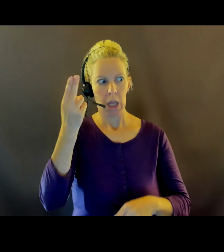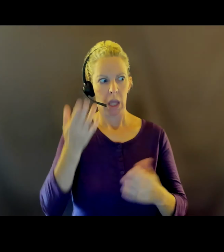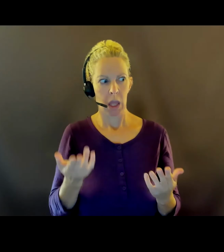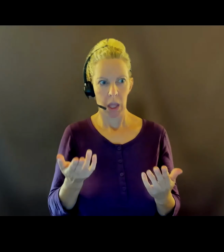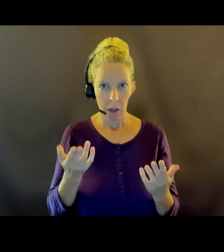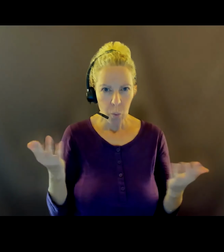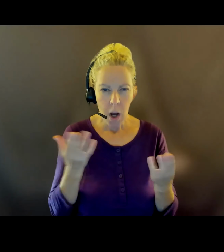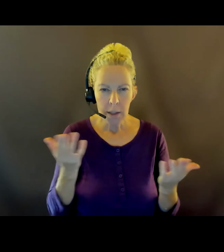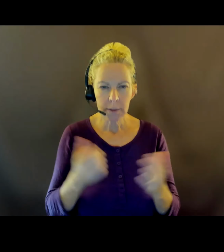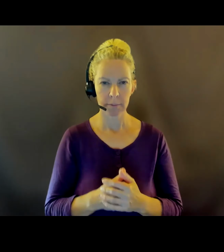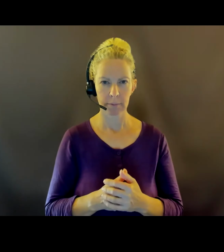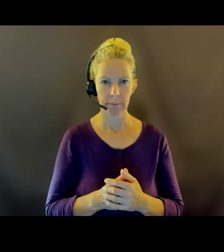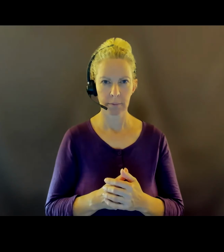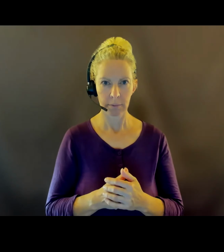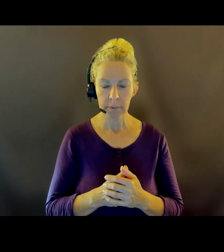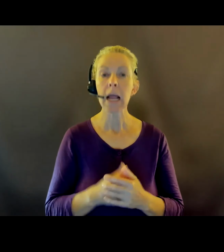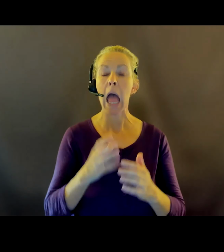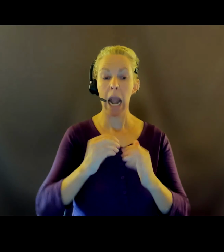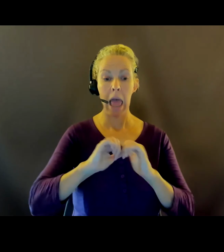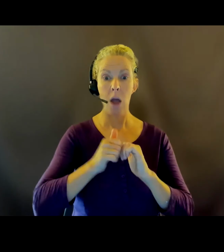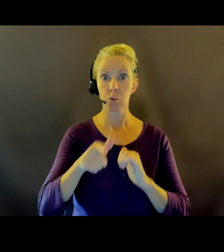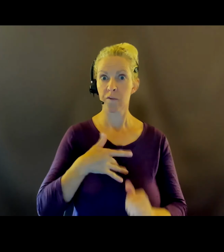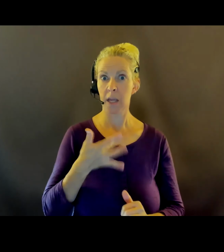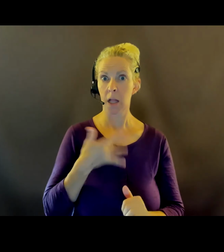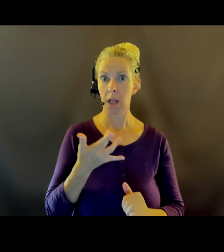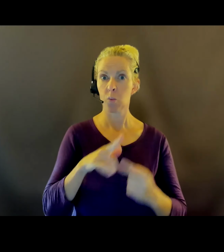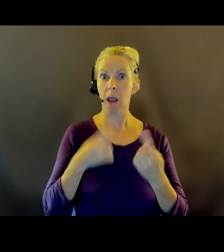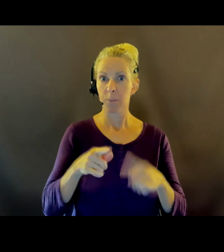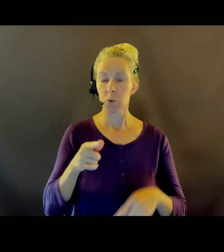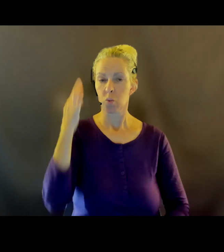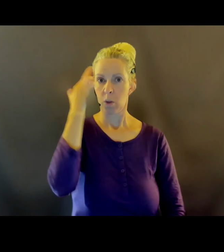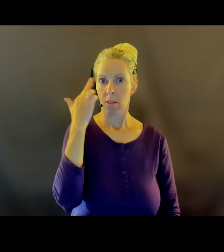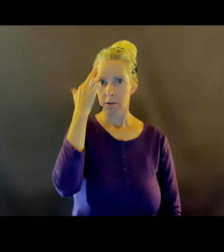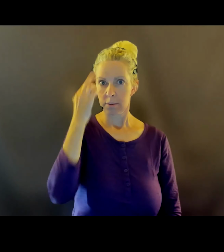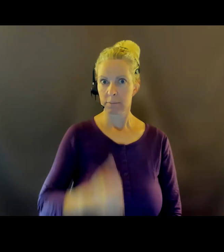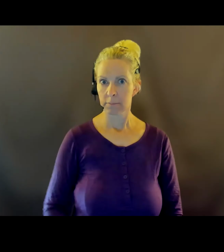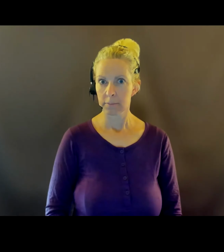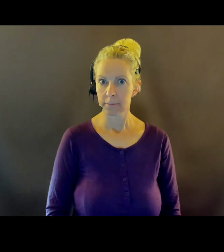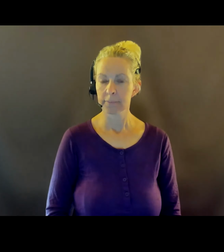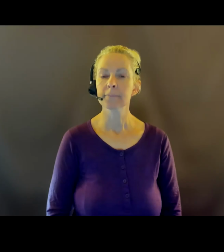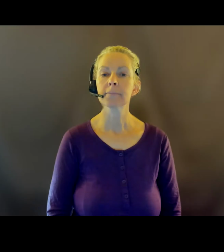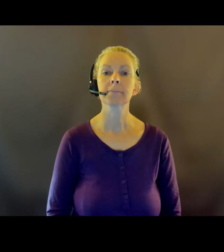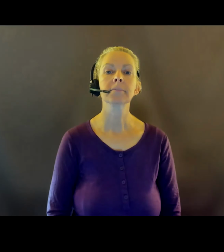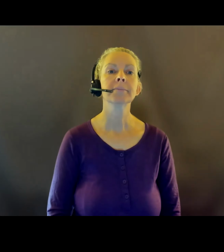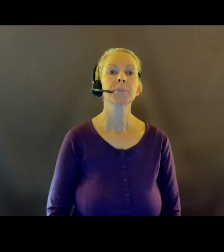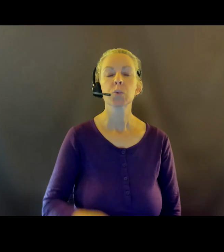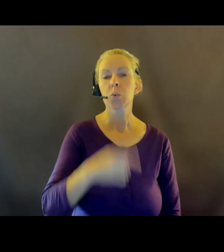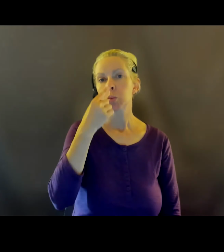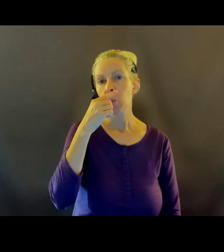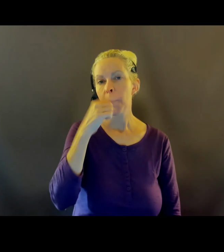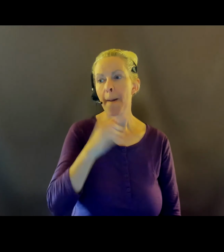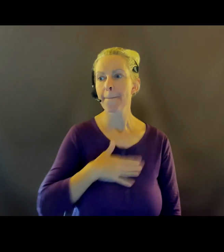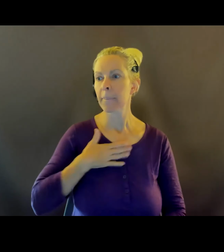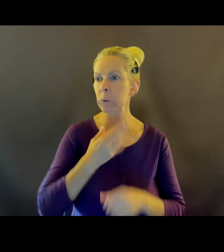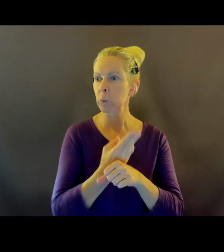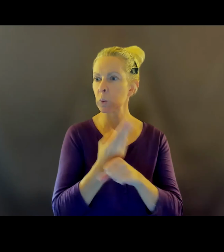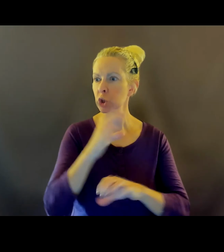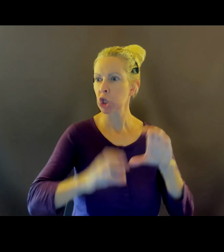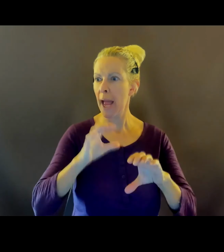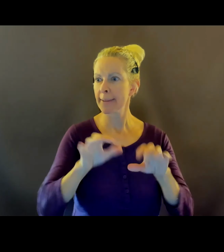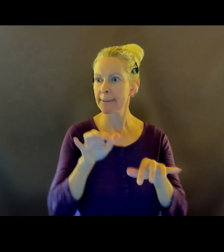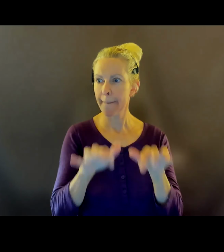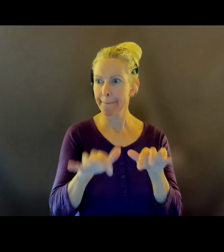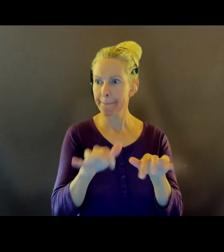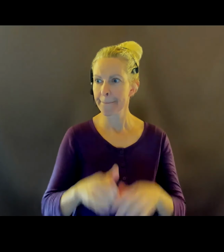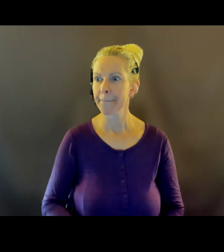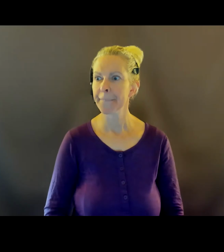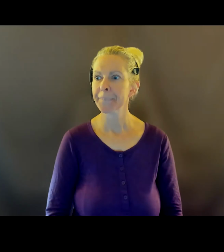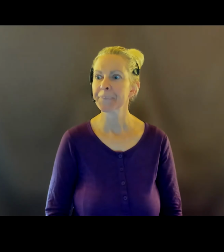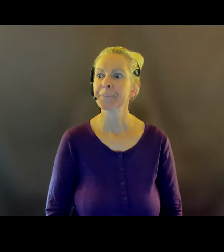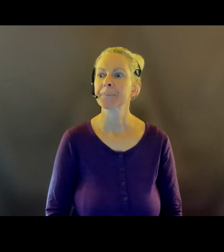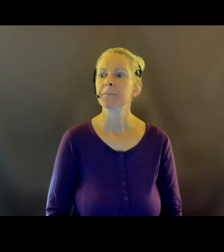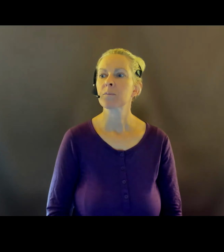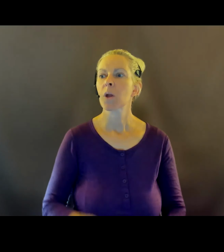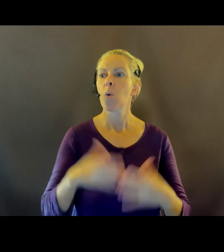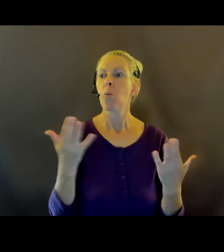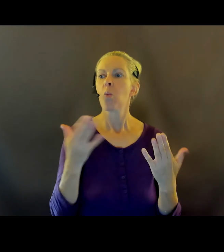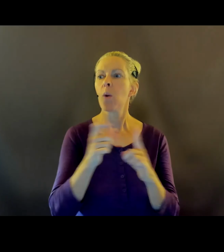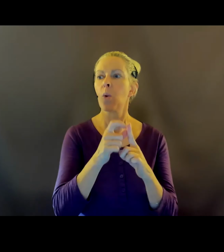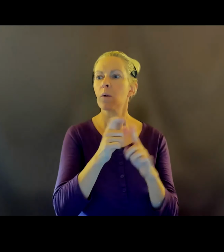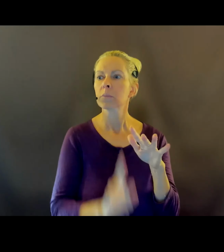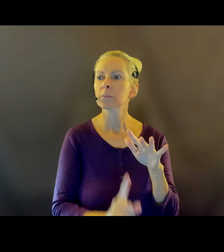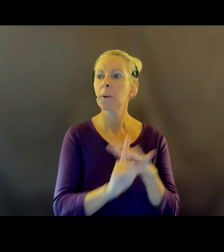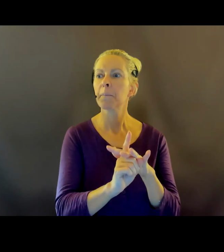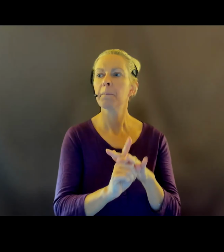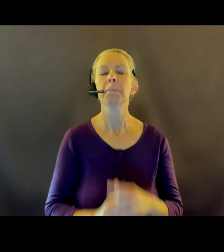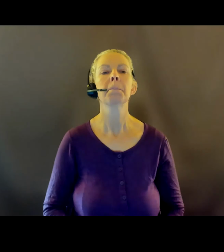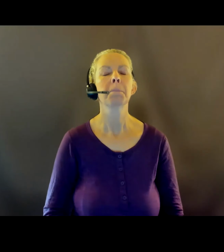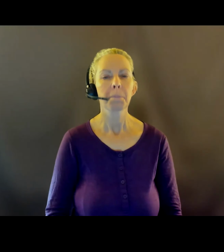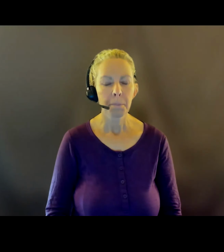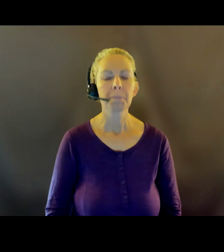I would like you to use the chat and type what comes to mind, how you felt when it happened.